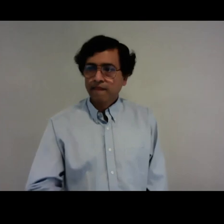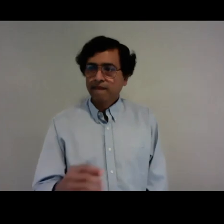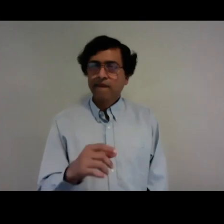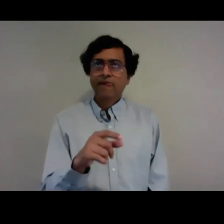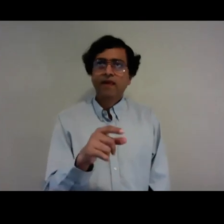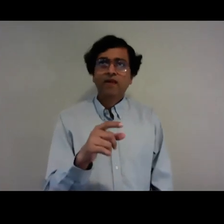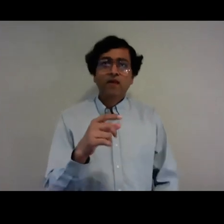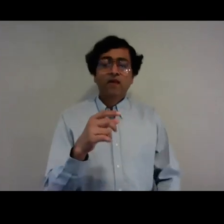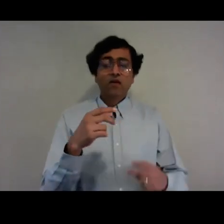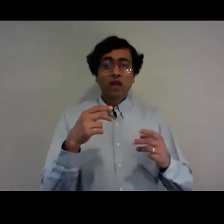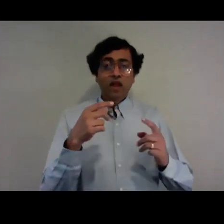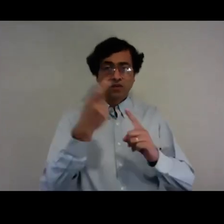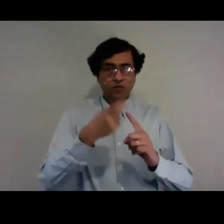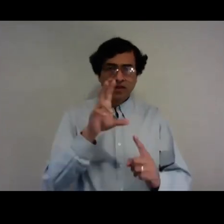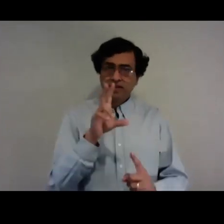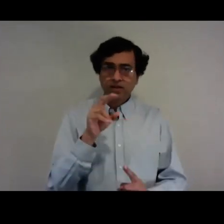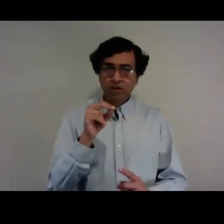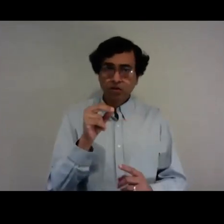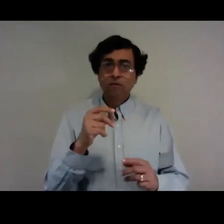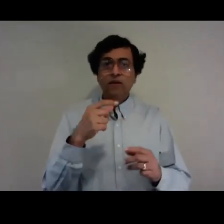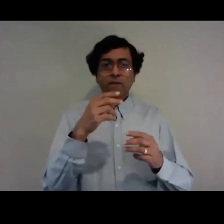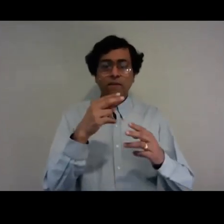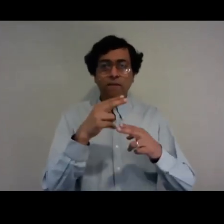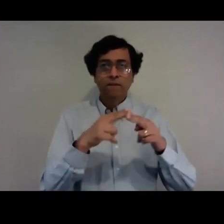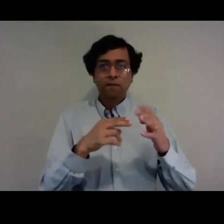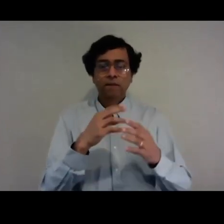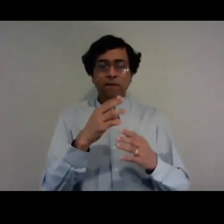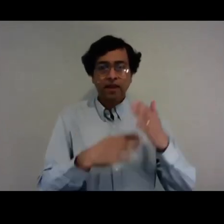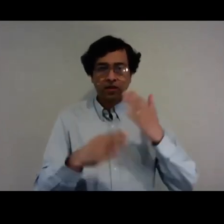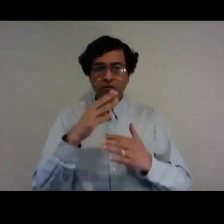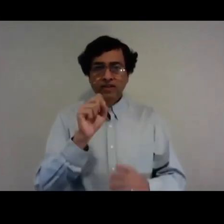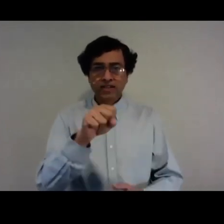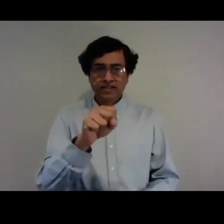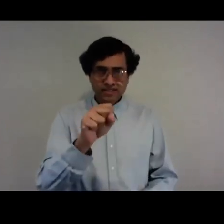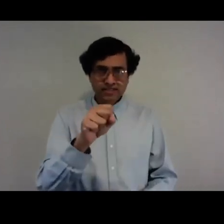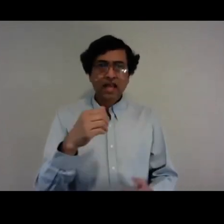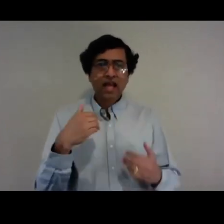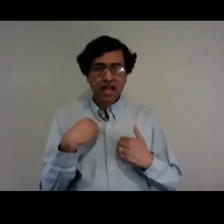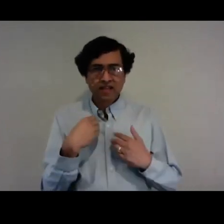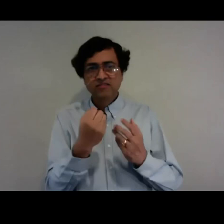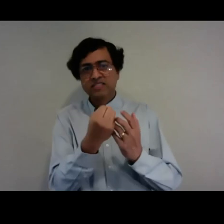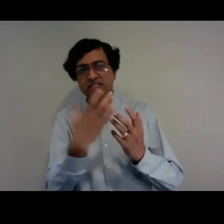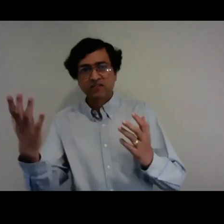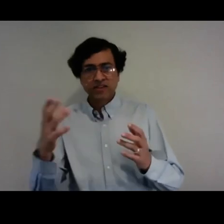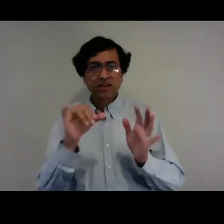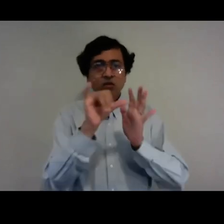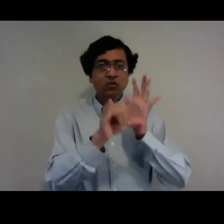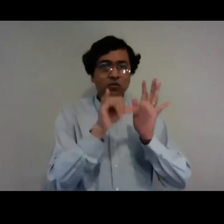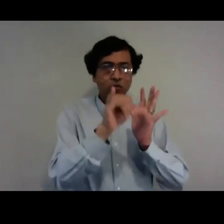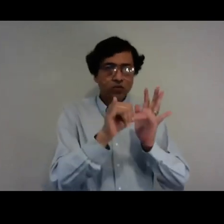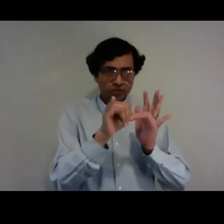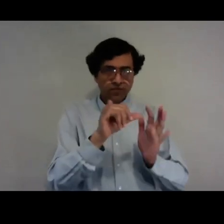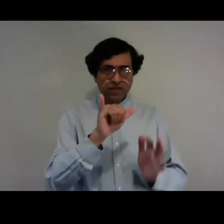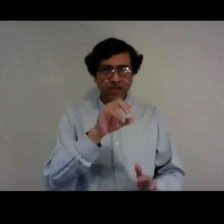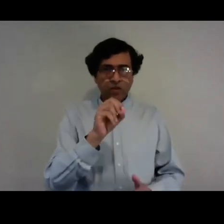Automatically, no. But there are some manual ways to do that.